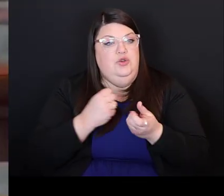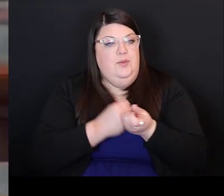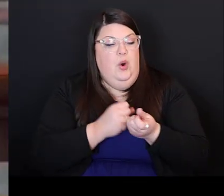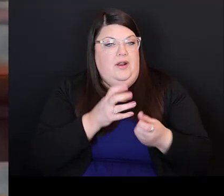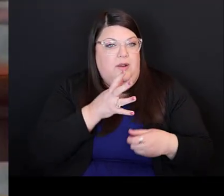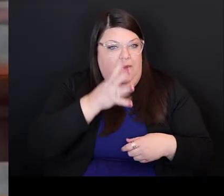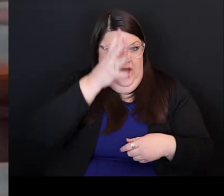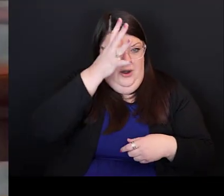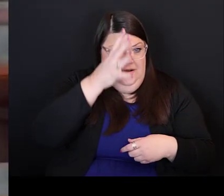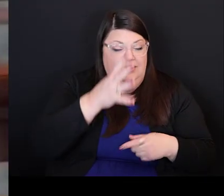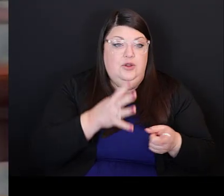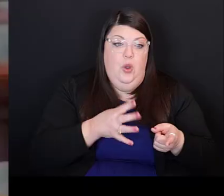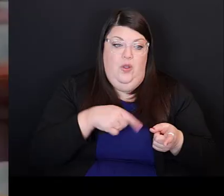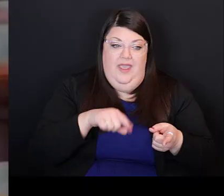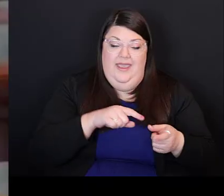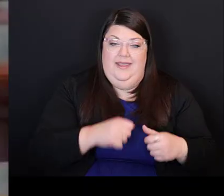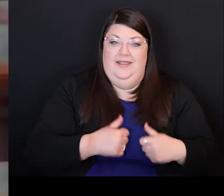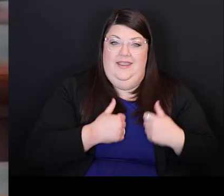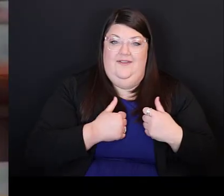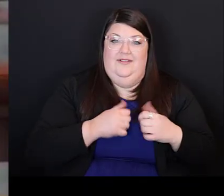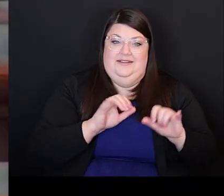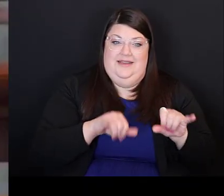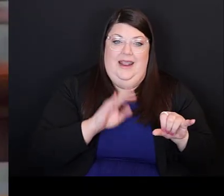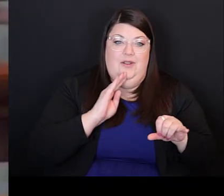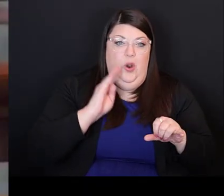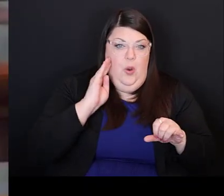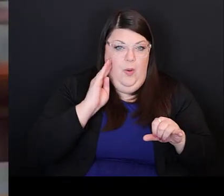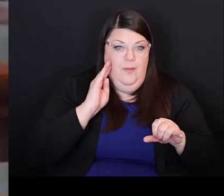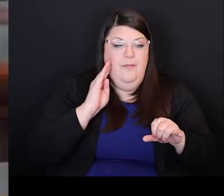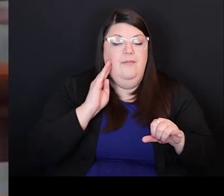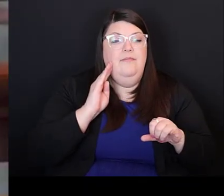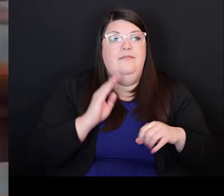staying in their own home during the change of seasons.